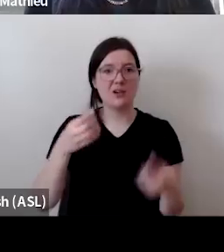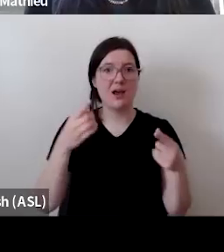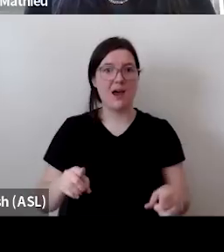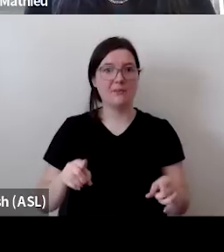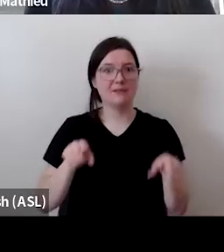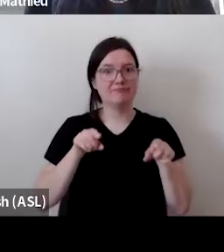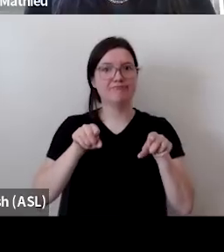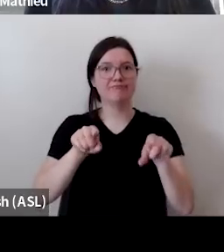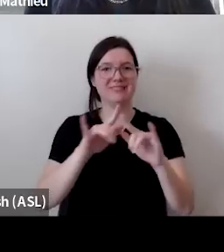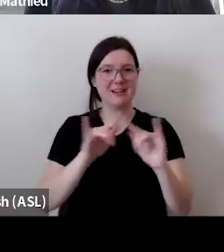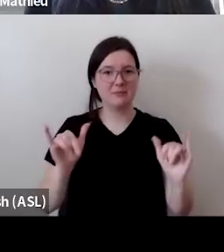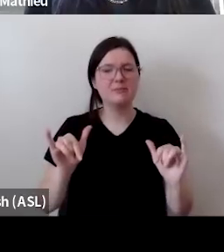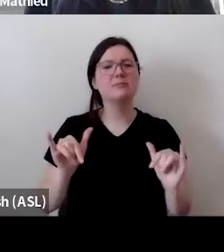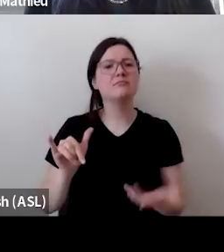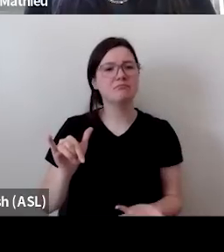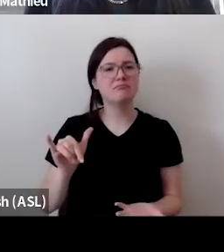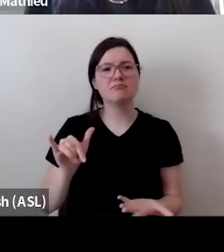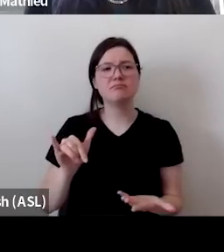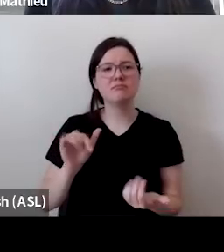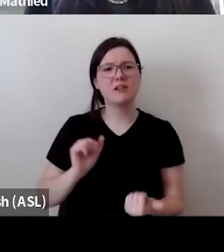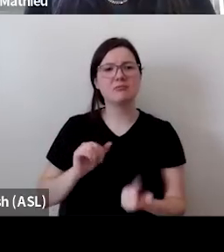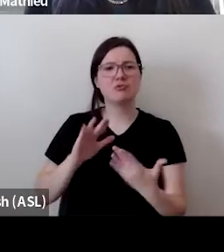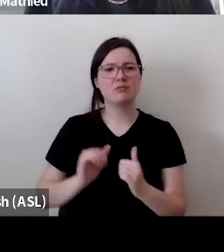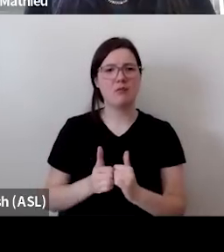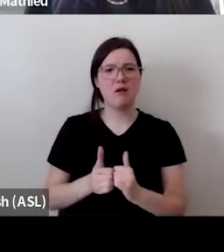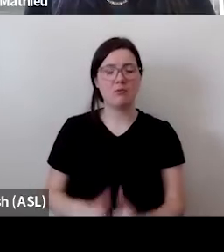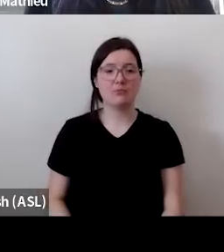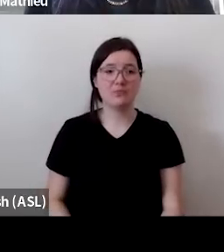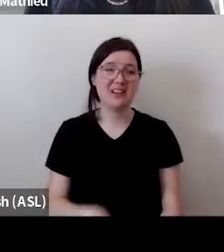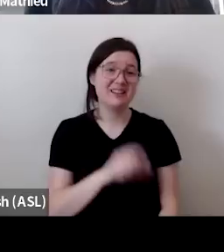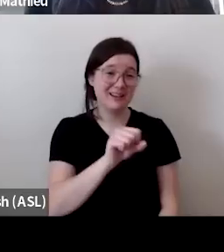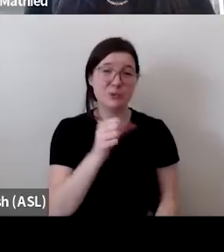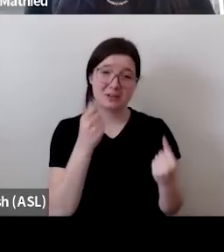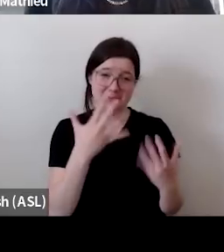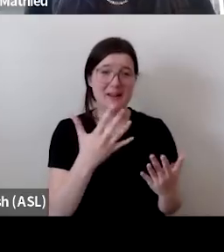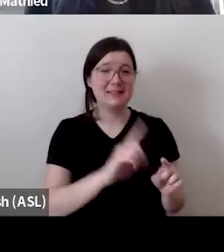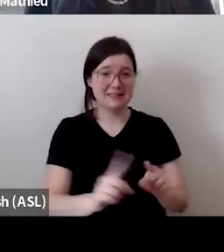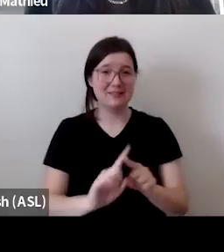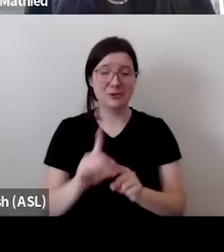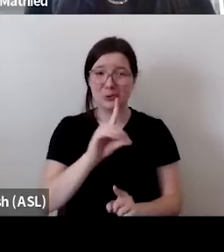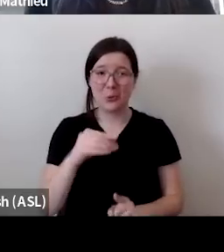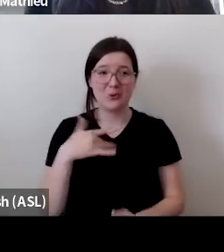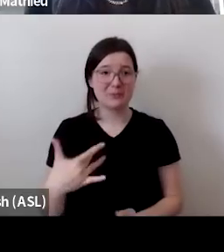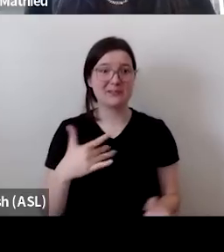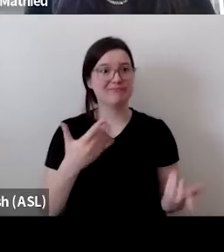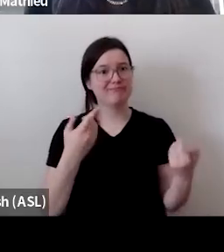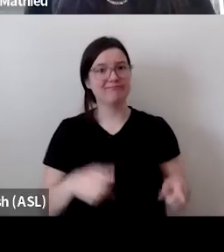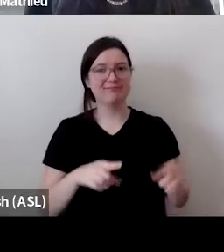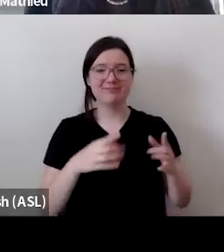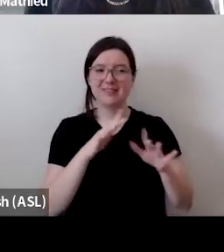There's a lot of co-occurring disorders with hoarding disorders. So depression, PTSD, OCD, hoarding disorder used